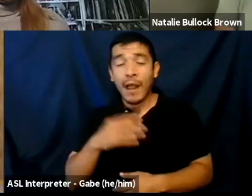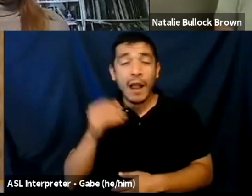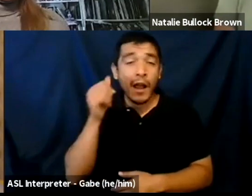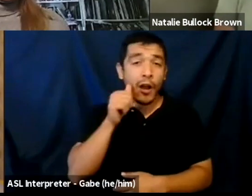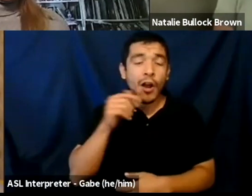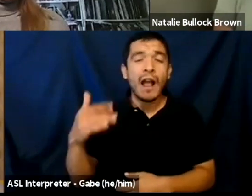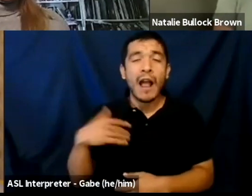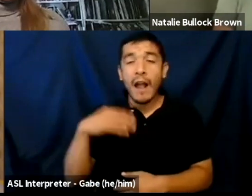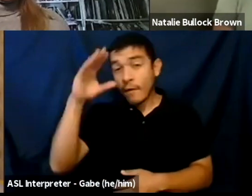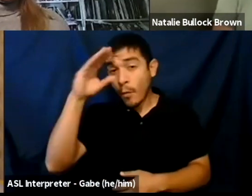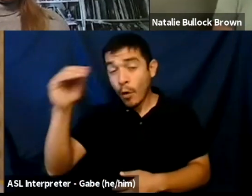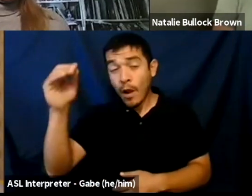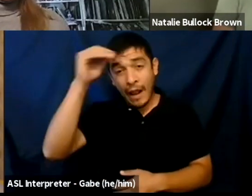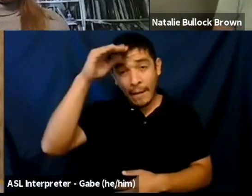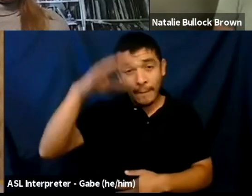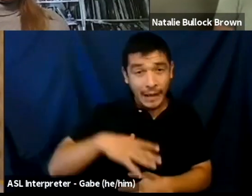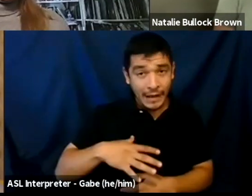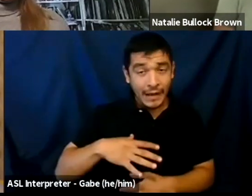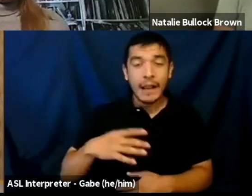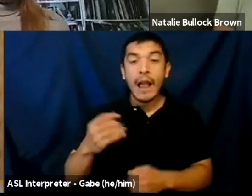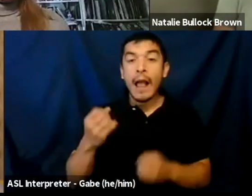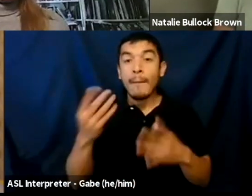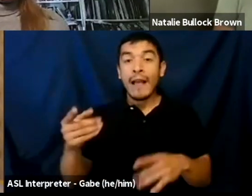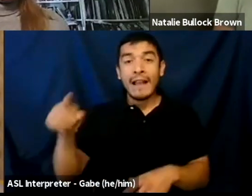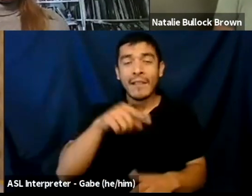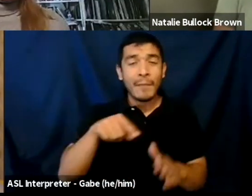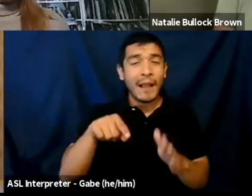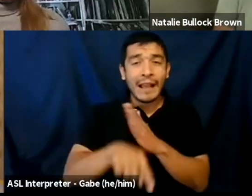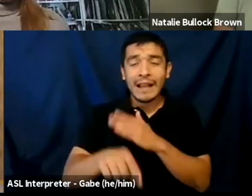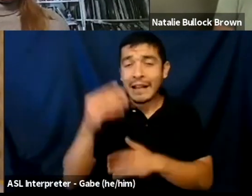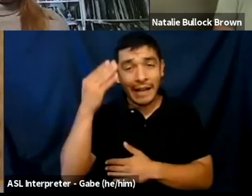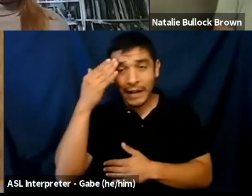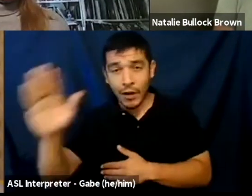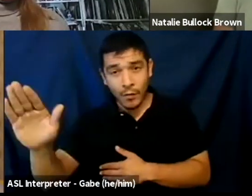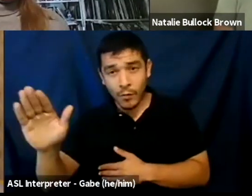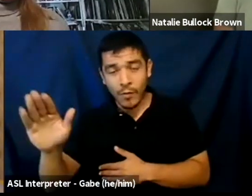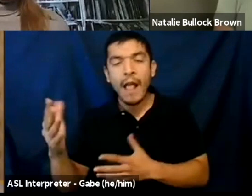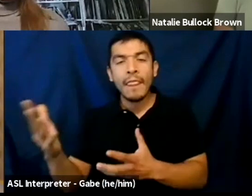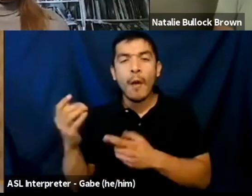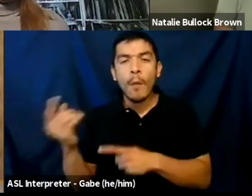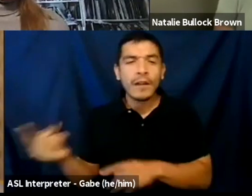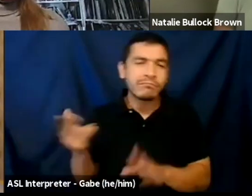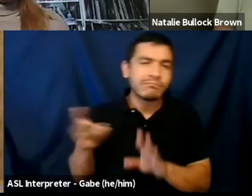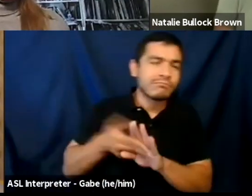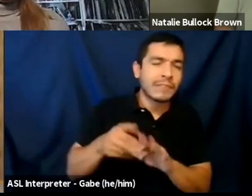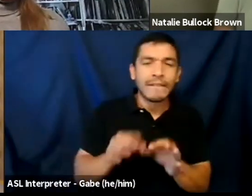Many of them had been killed, but they didn't know. They wanted them back and they wanted international protection,